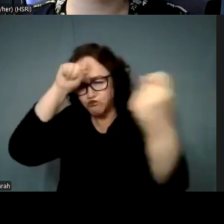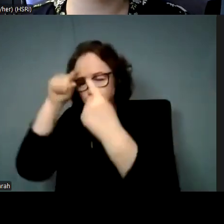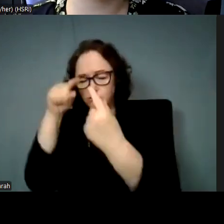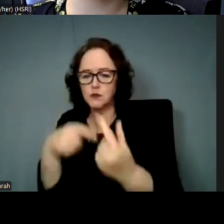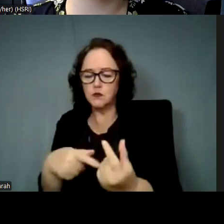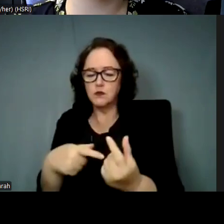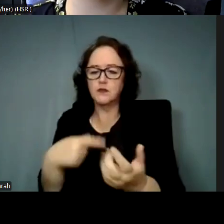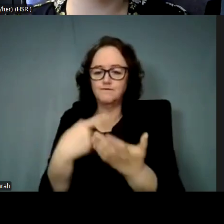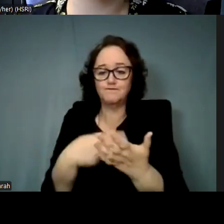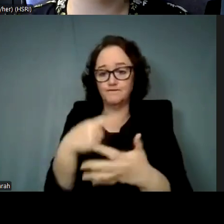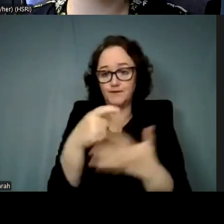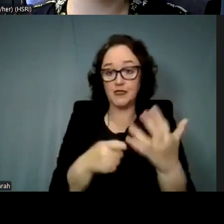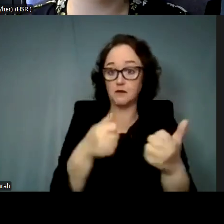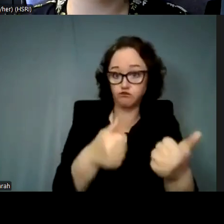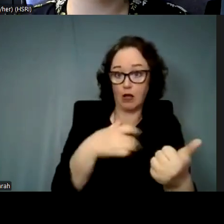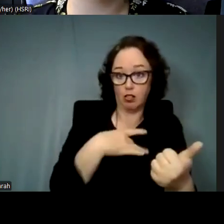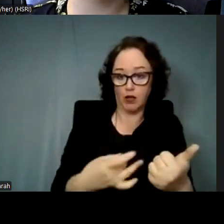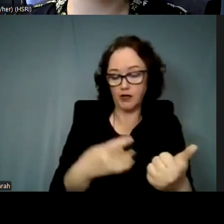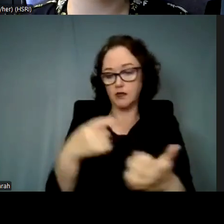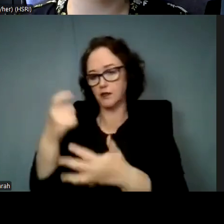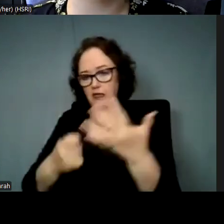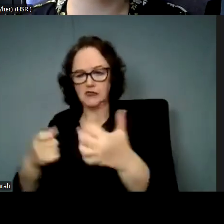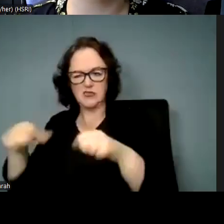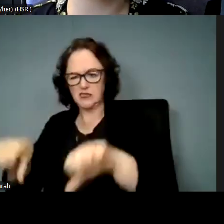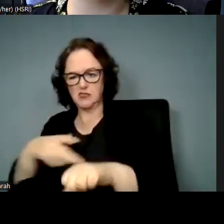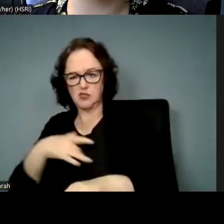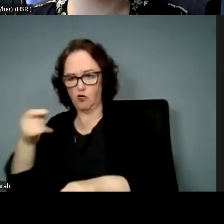is such a big thing, because we learn, right? So there may be a